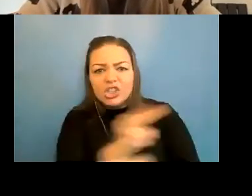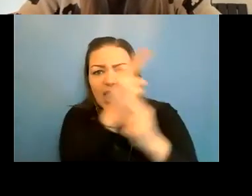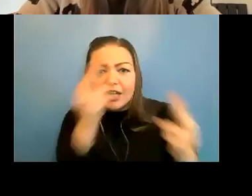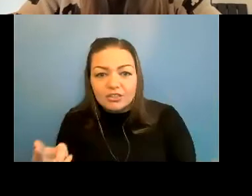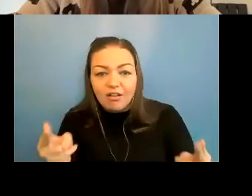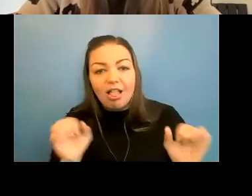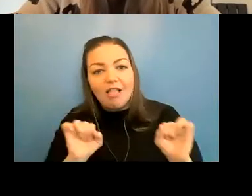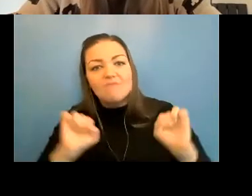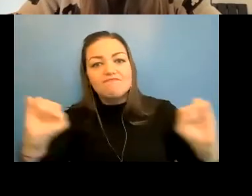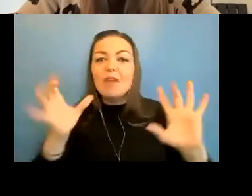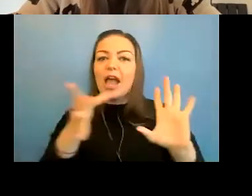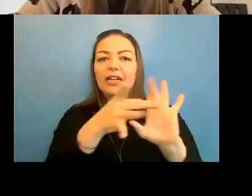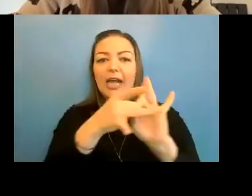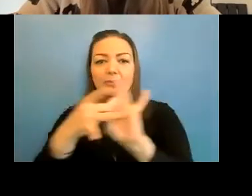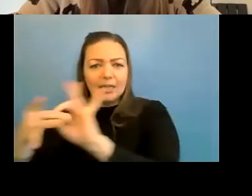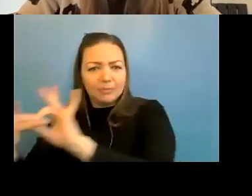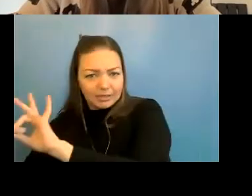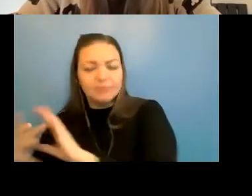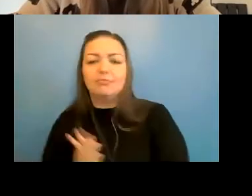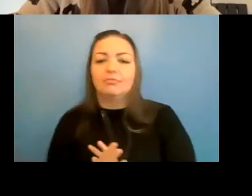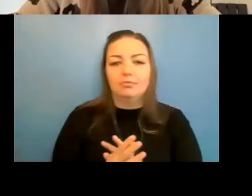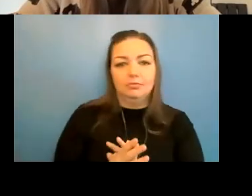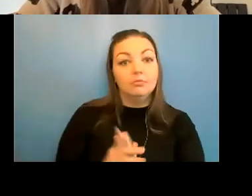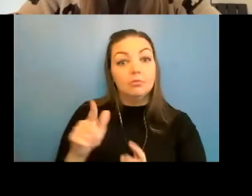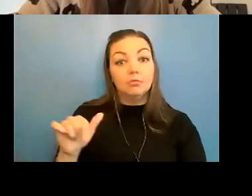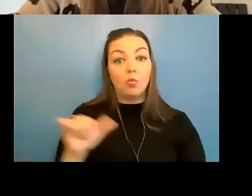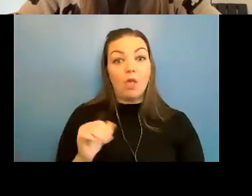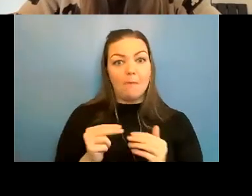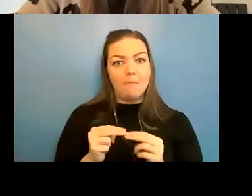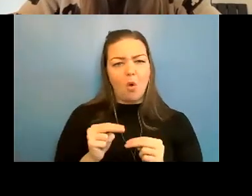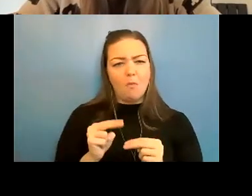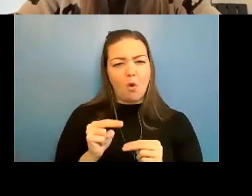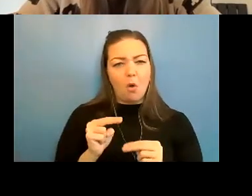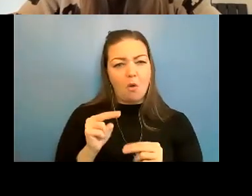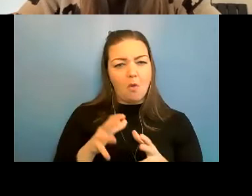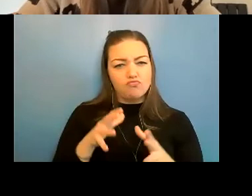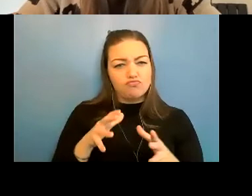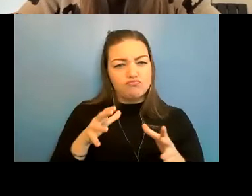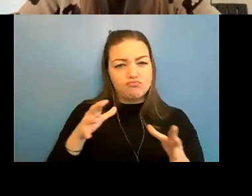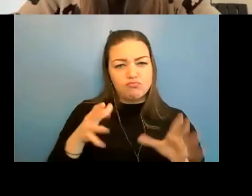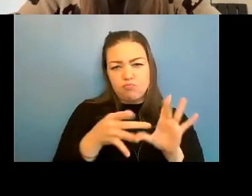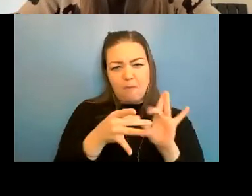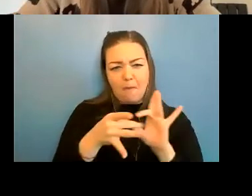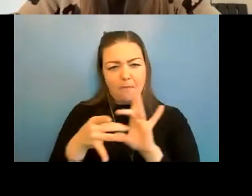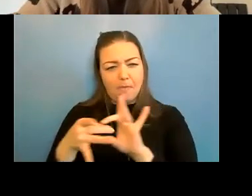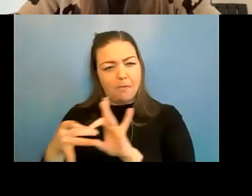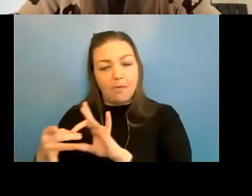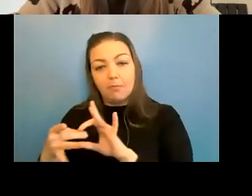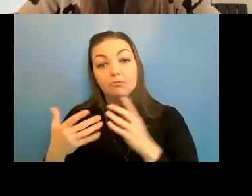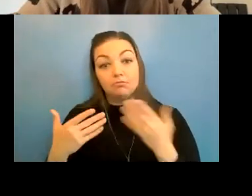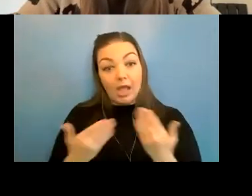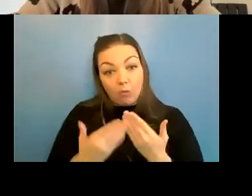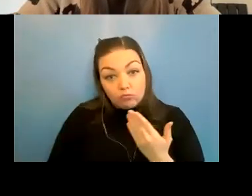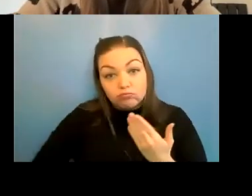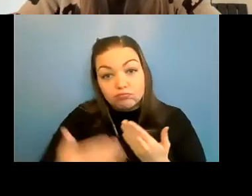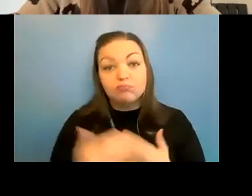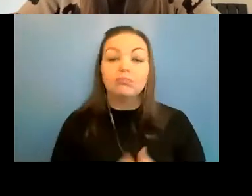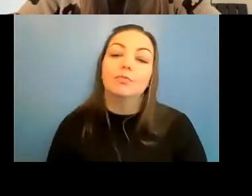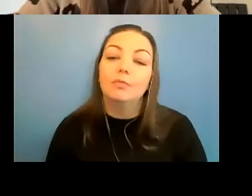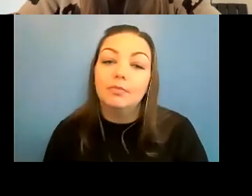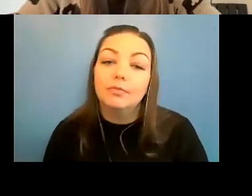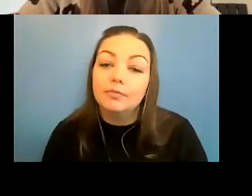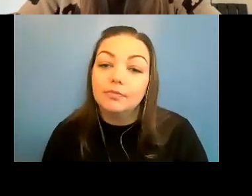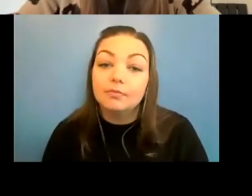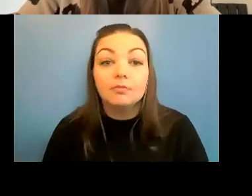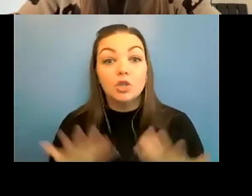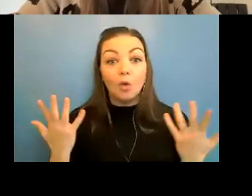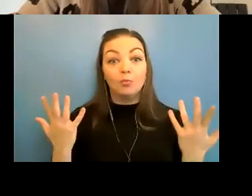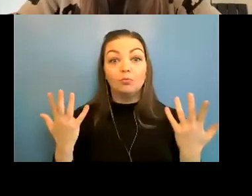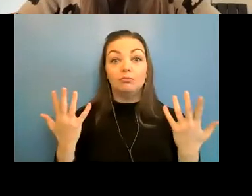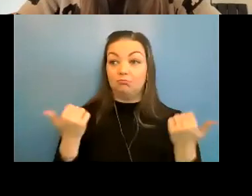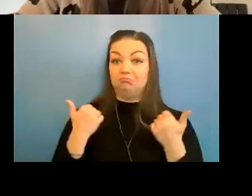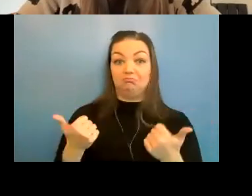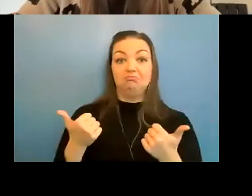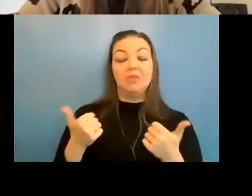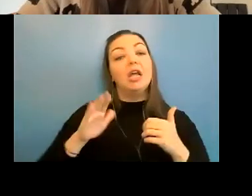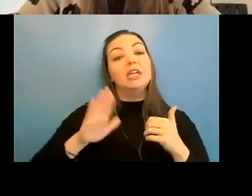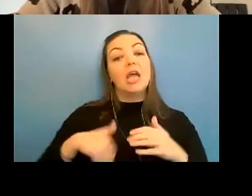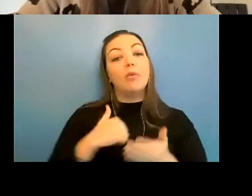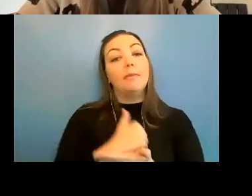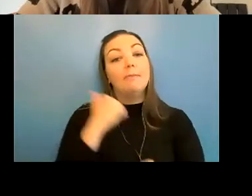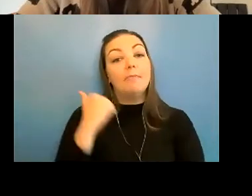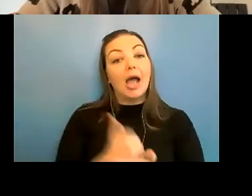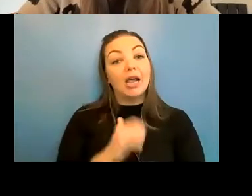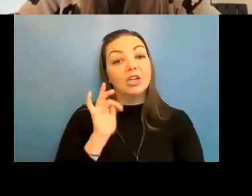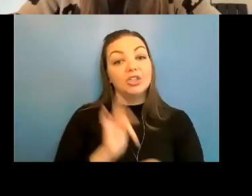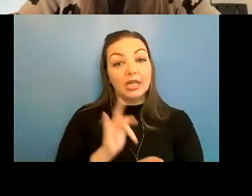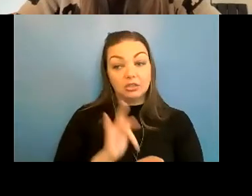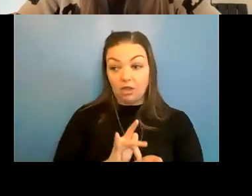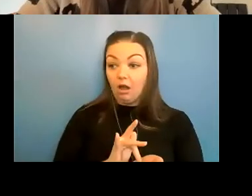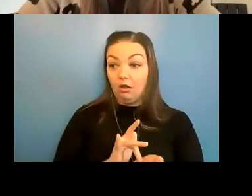And that was just in the last two hours. So it's very exciting to see such a range of international engagement and I'm sure that's only going to grow over the course of the day and